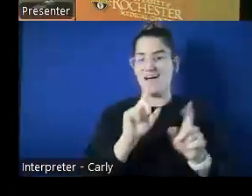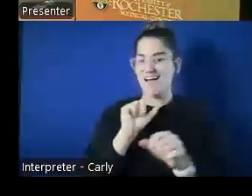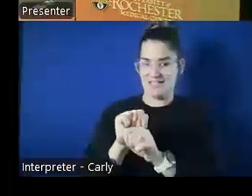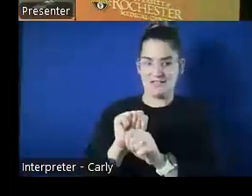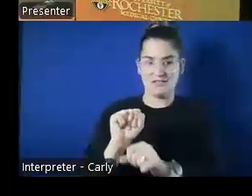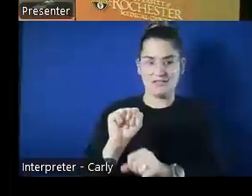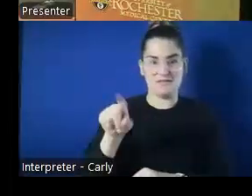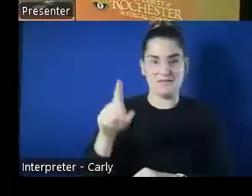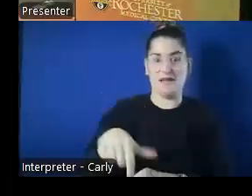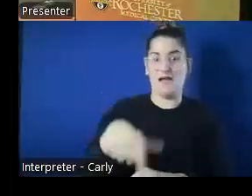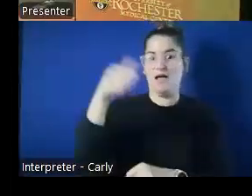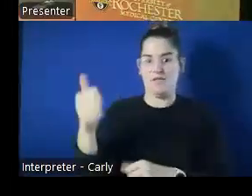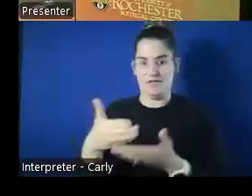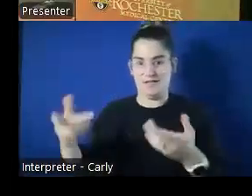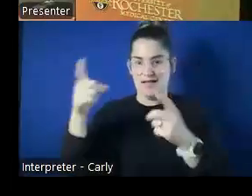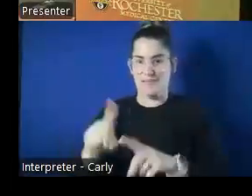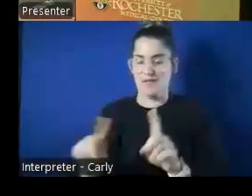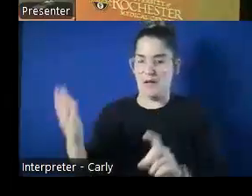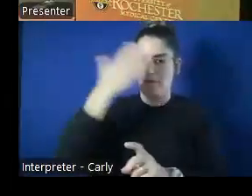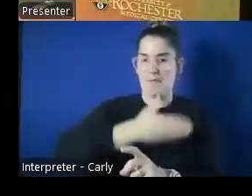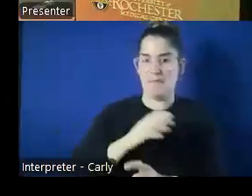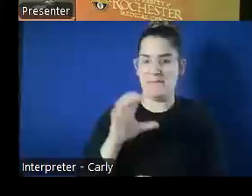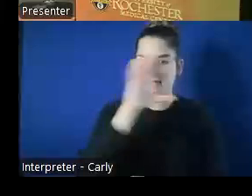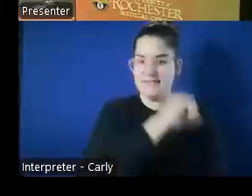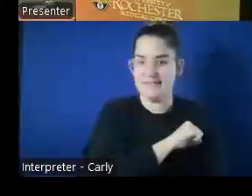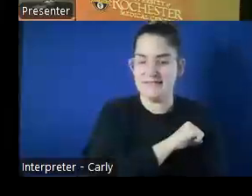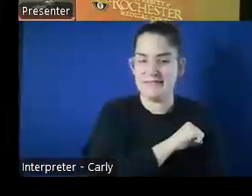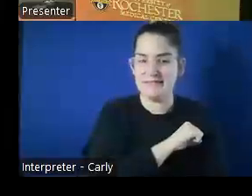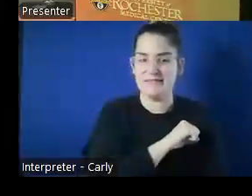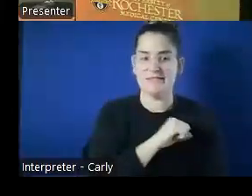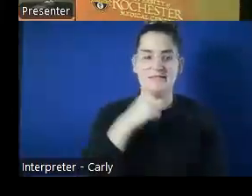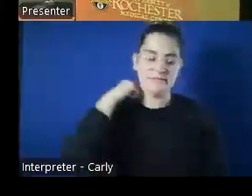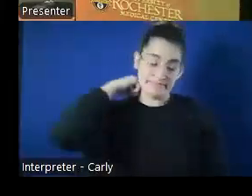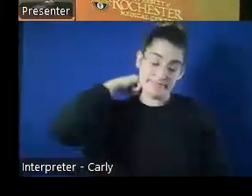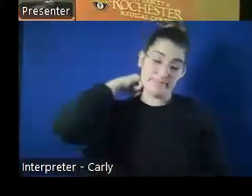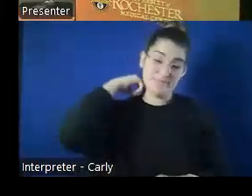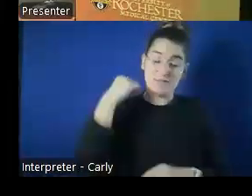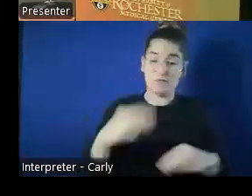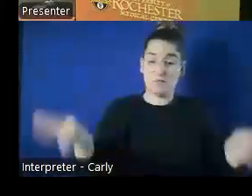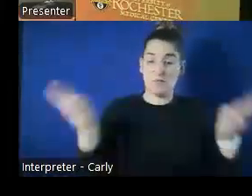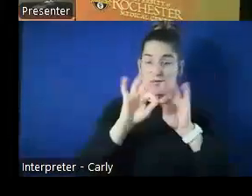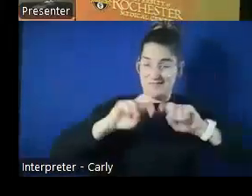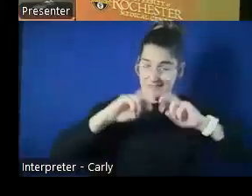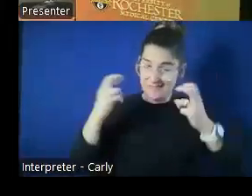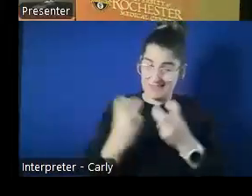so those kinds of things are if we're working as a team and really thinking explicitly together about